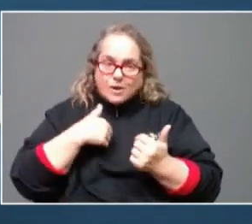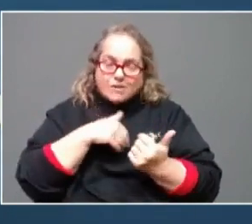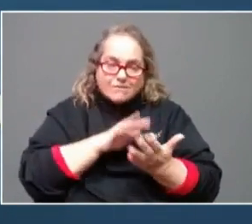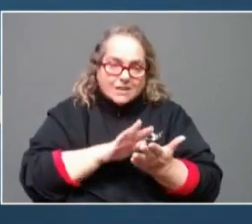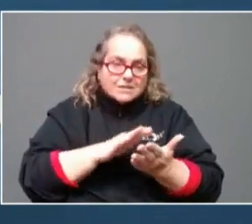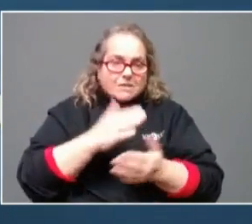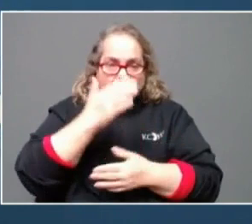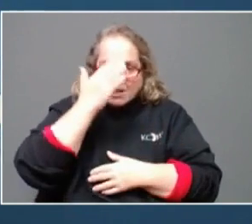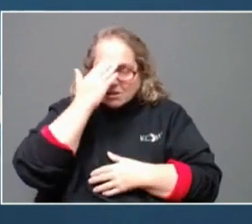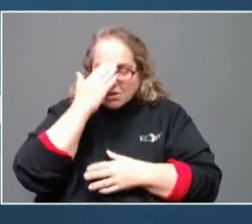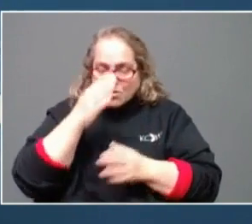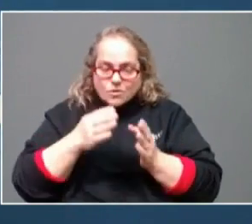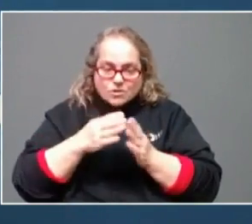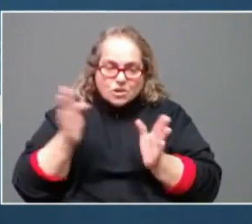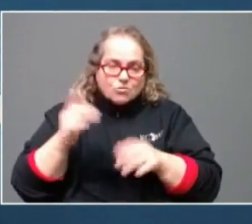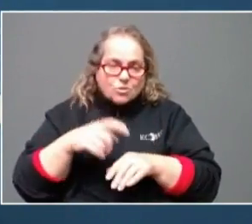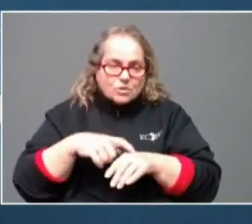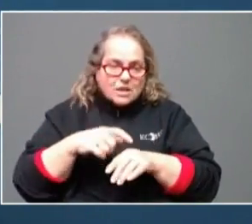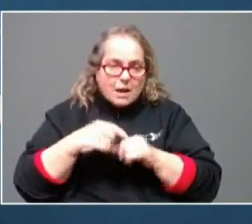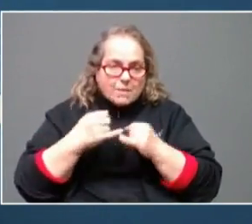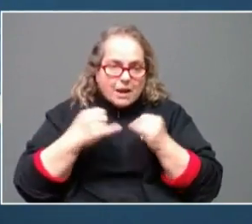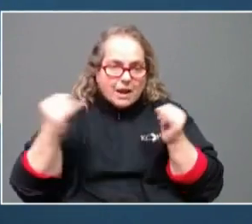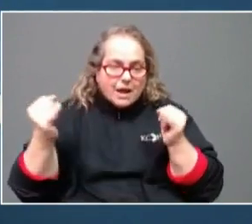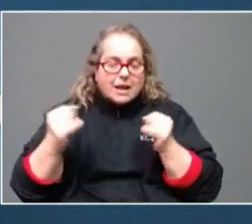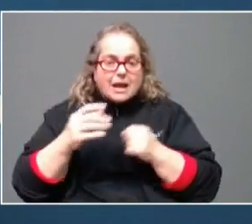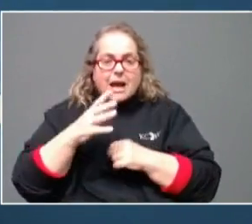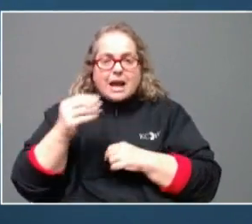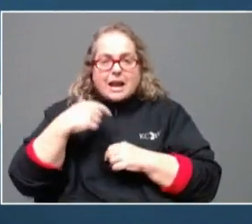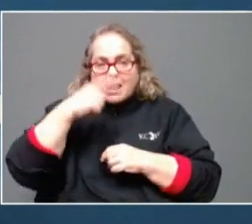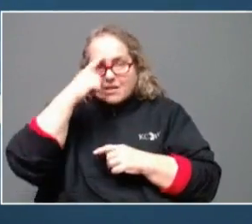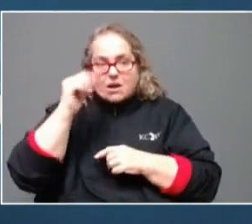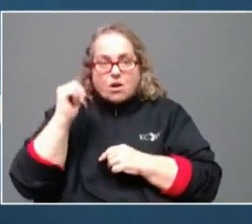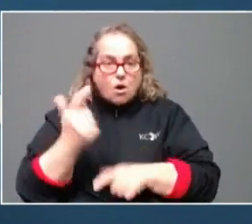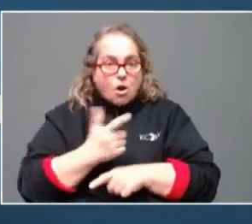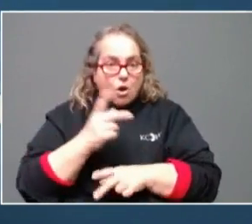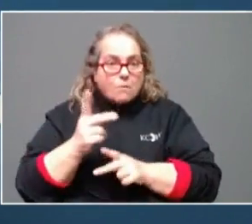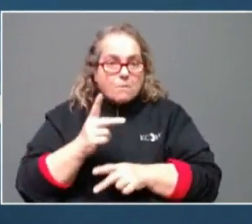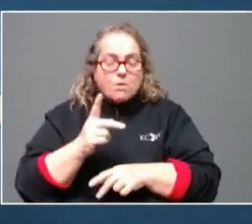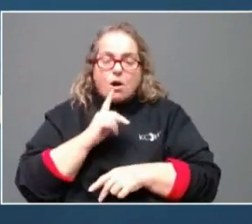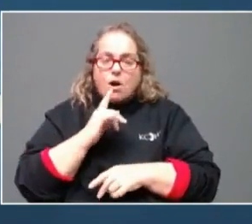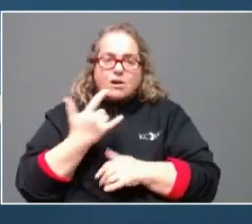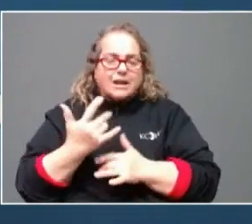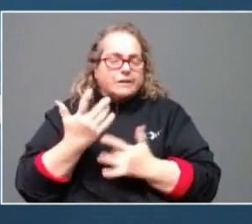timeline of it and I think everyone is just hunkered down uh to to push